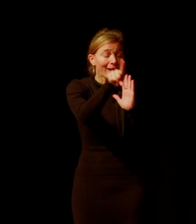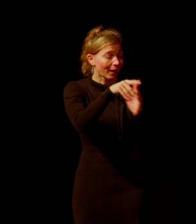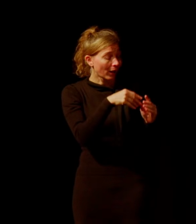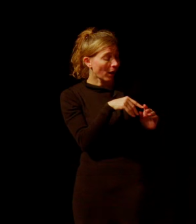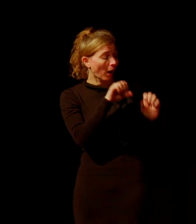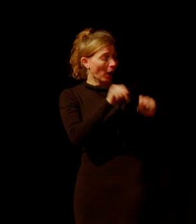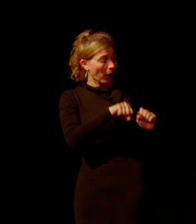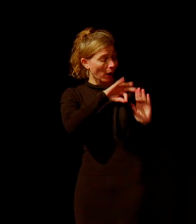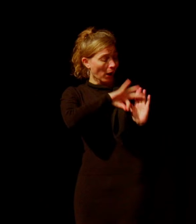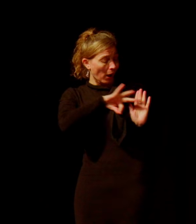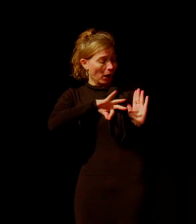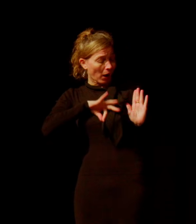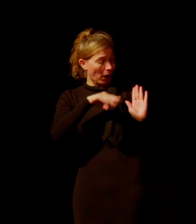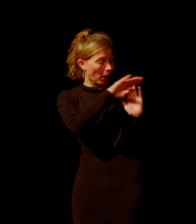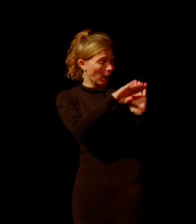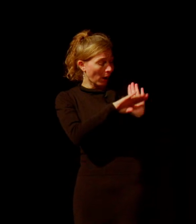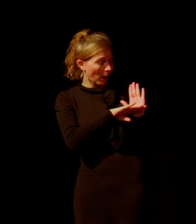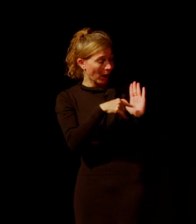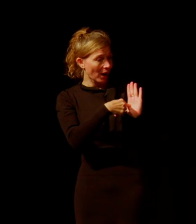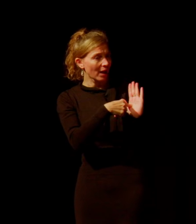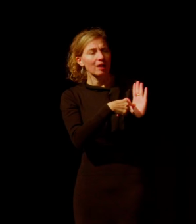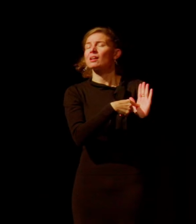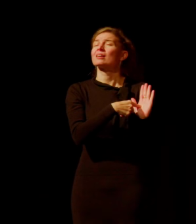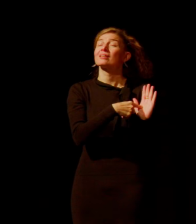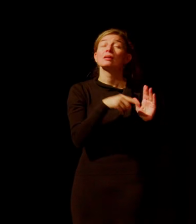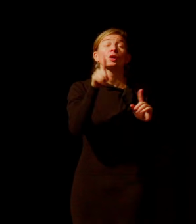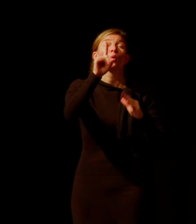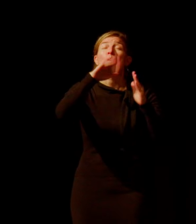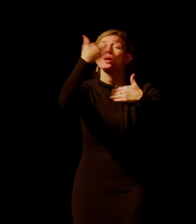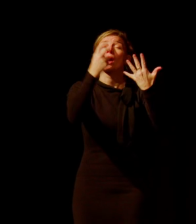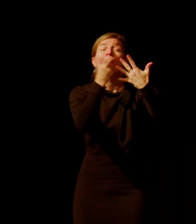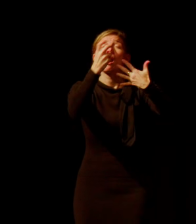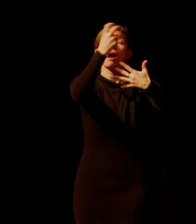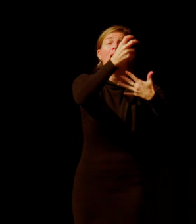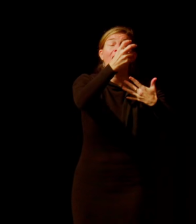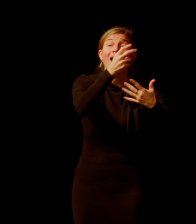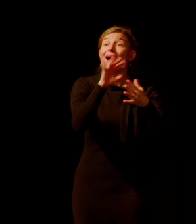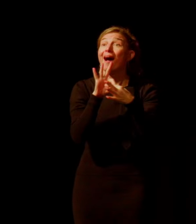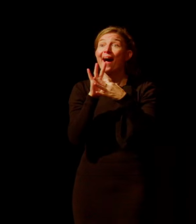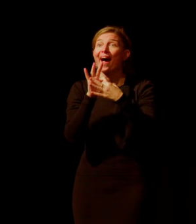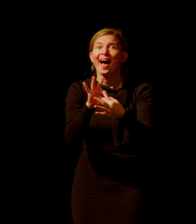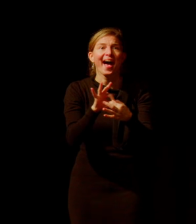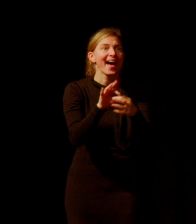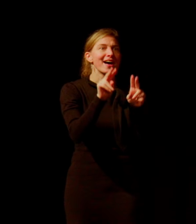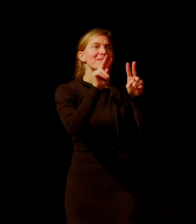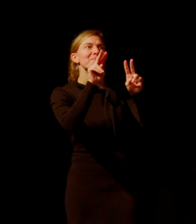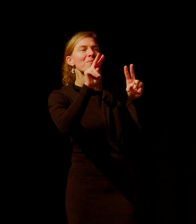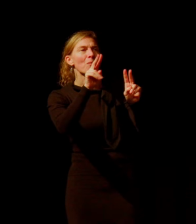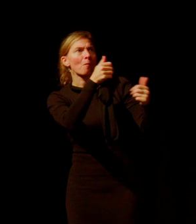What if it has nothing to do with working harder, or waiting for your boss to recognize your potential?